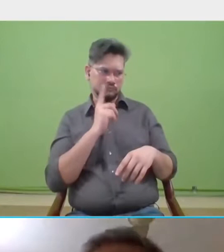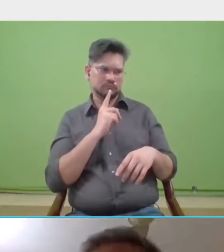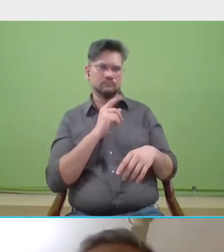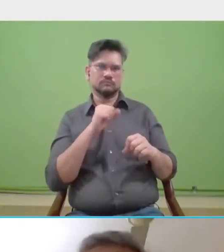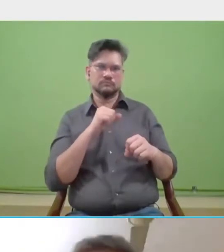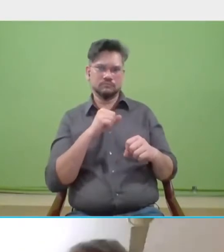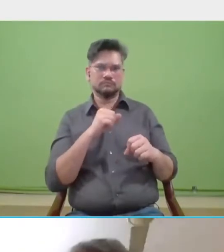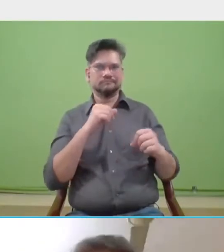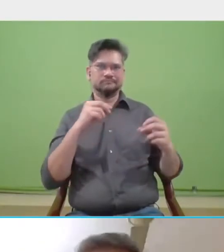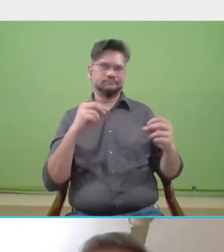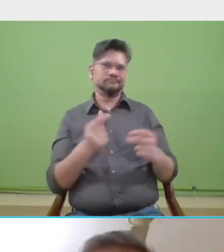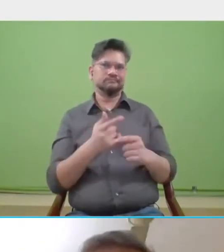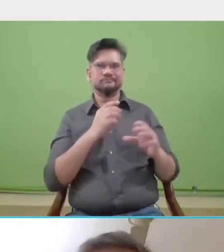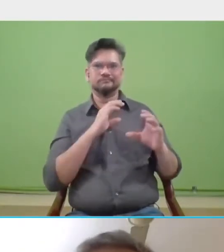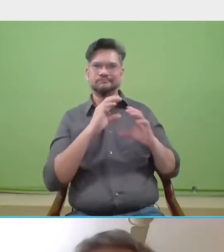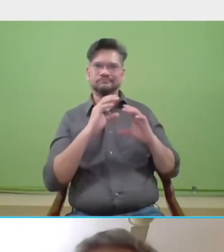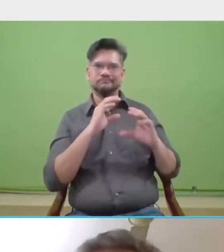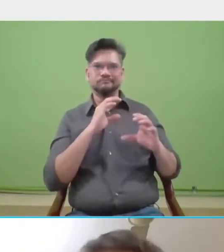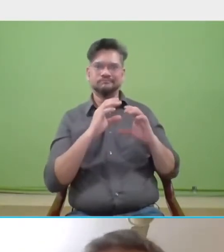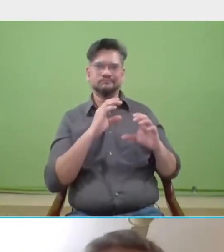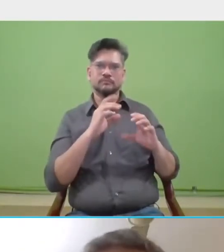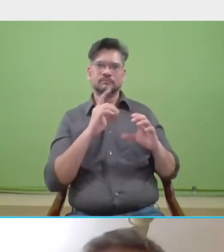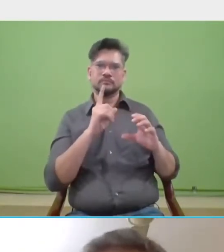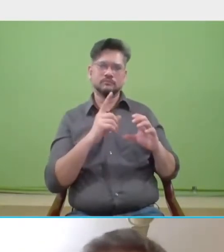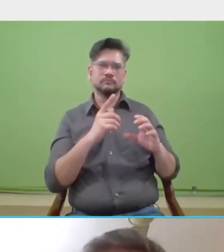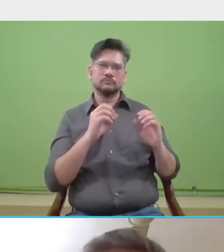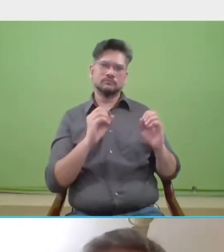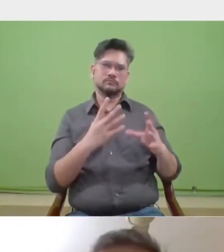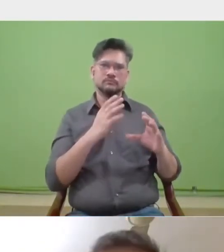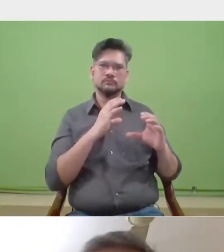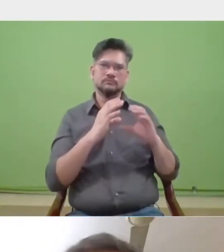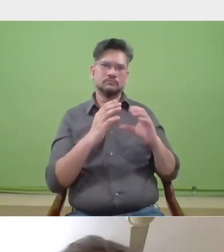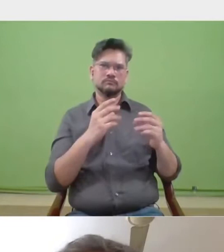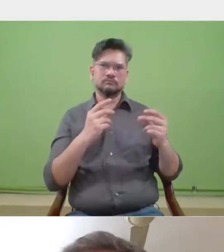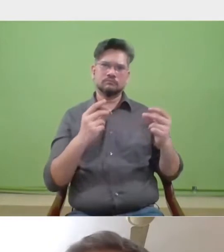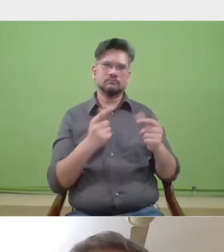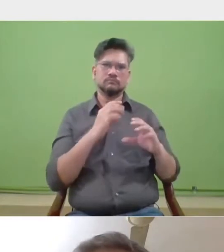but at the same time they will be able to actually communicate pretty soon especially